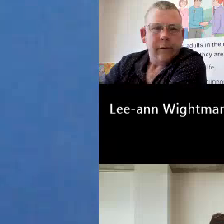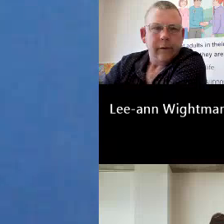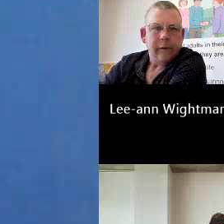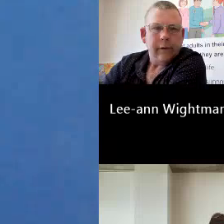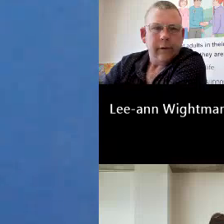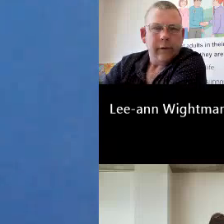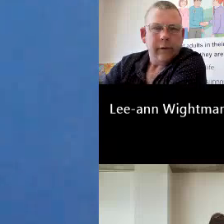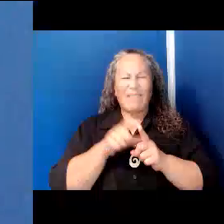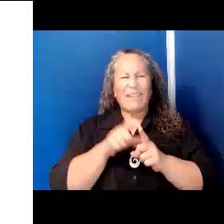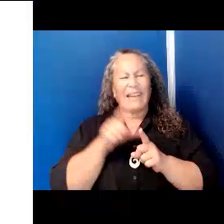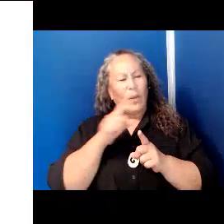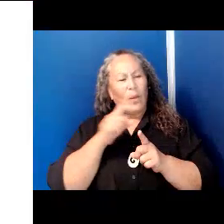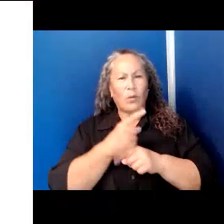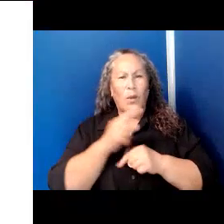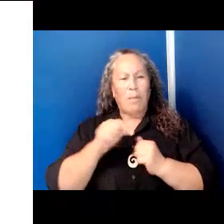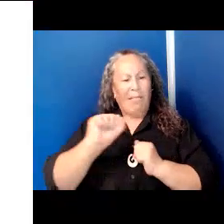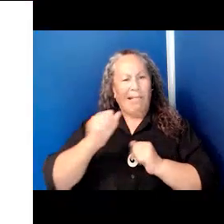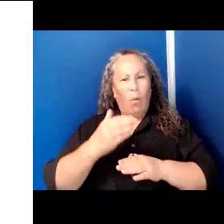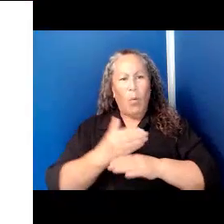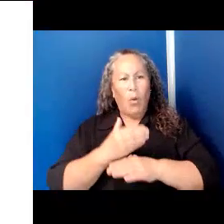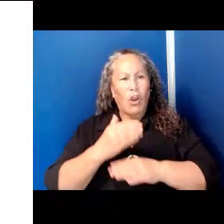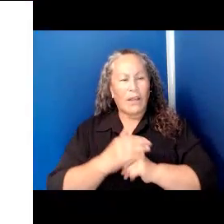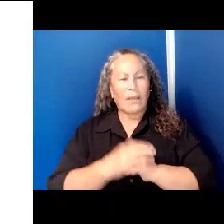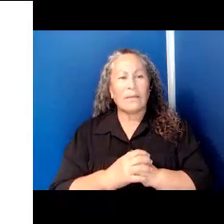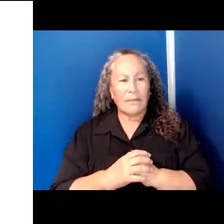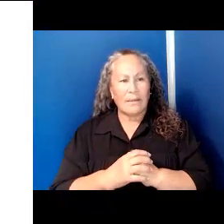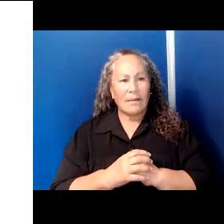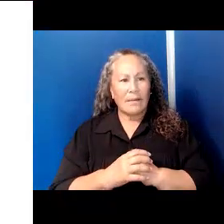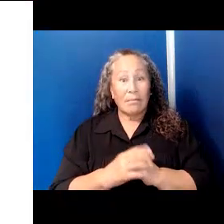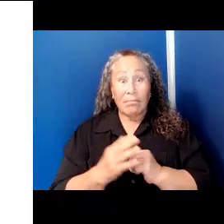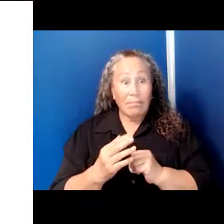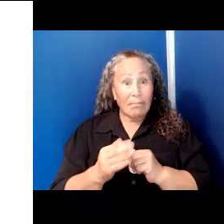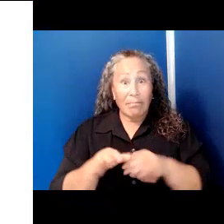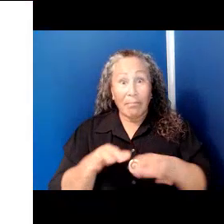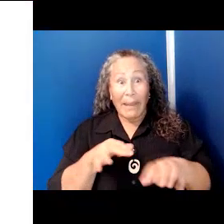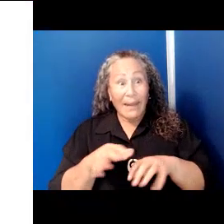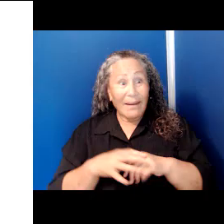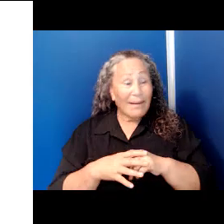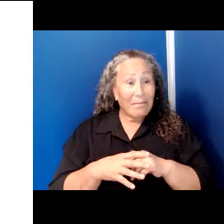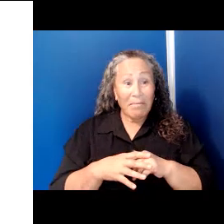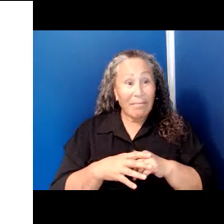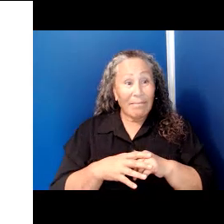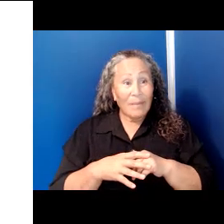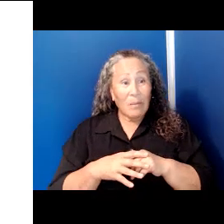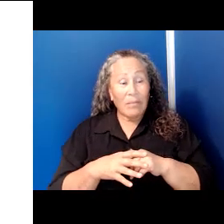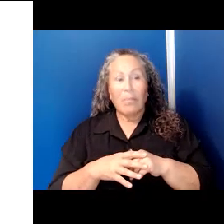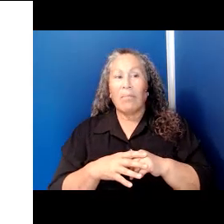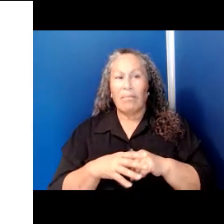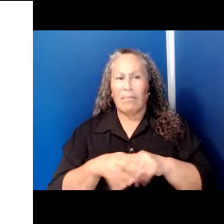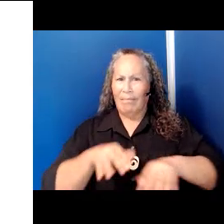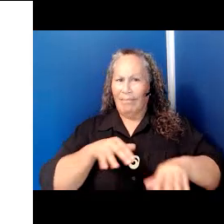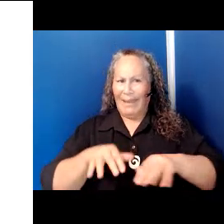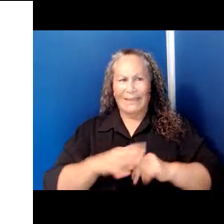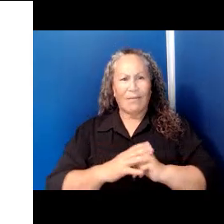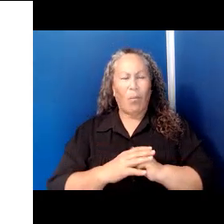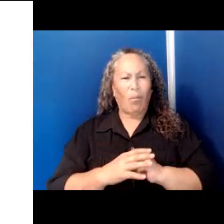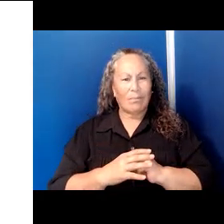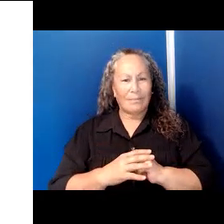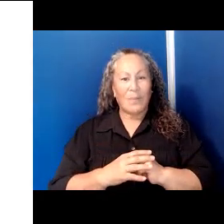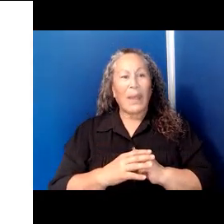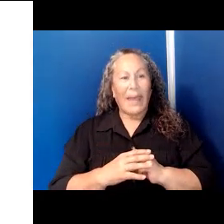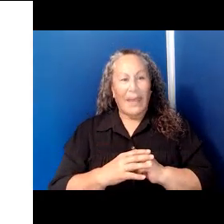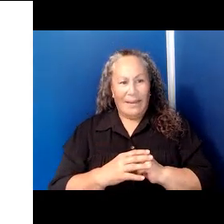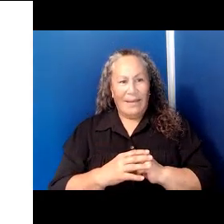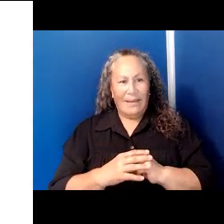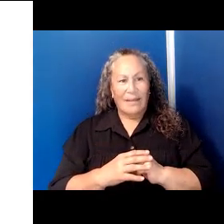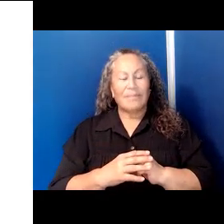about their work.